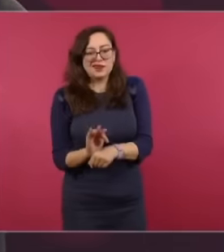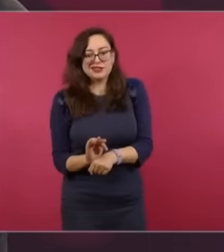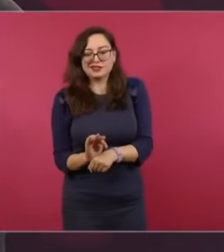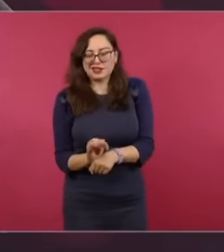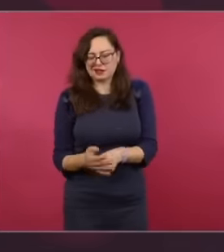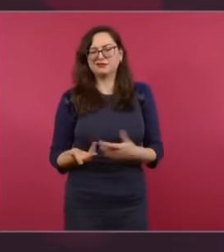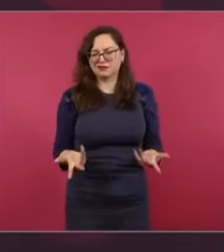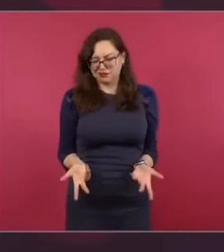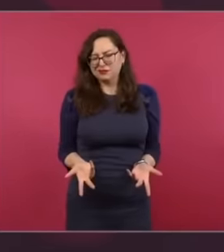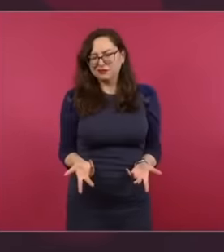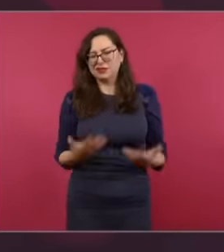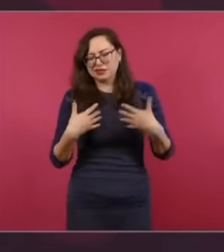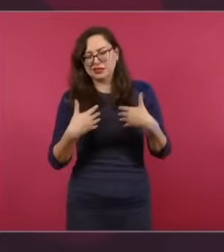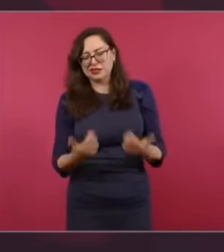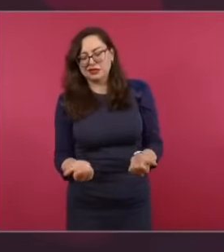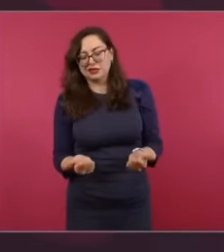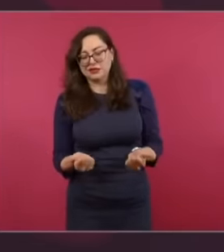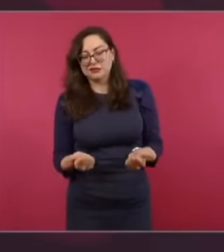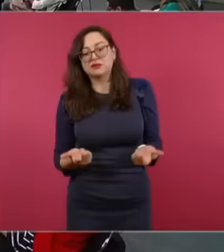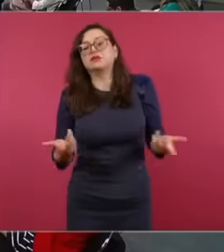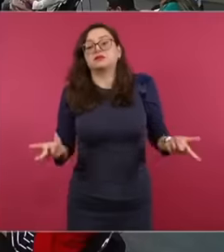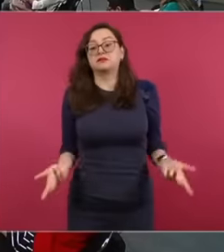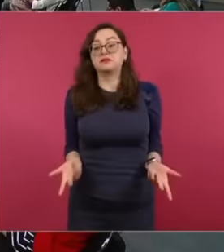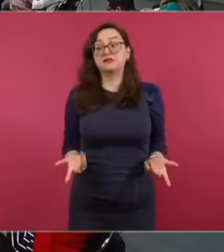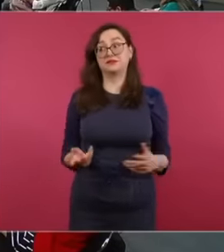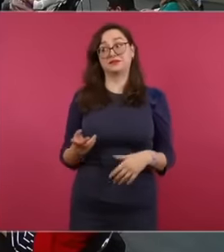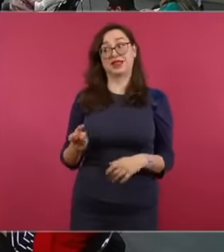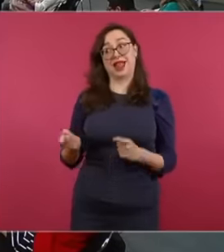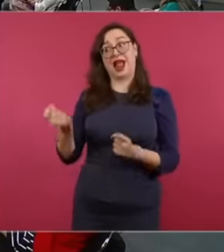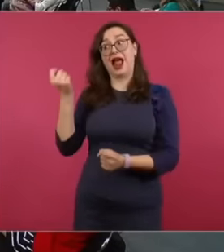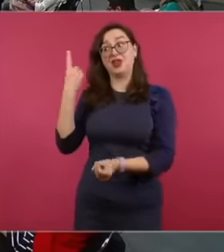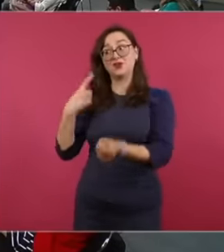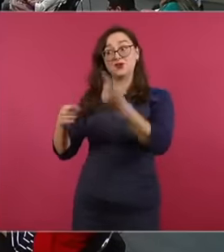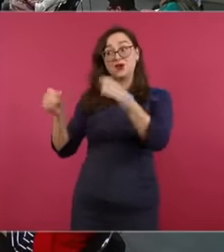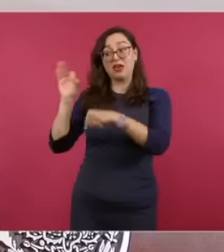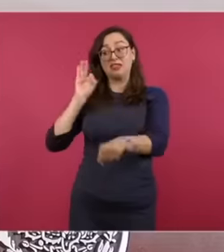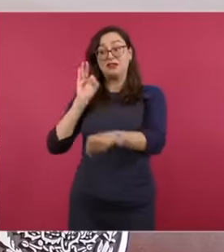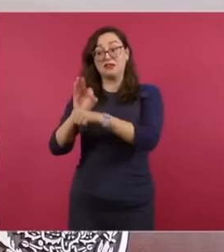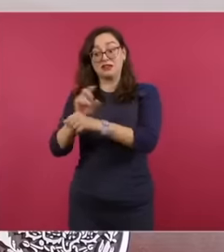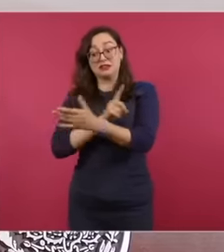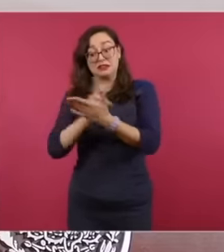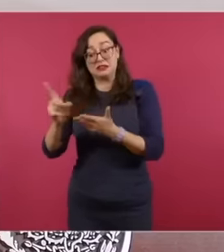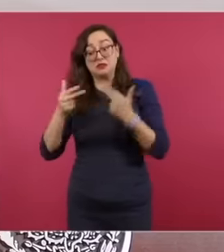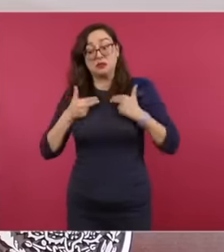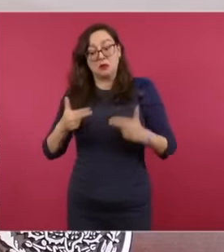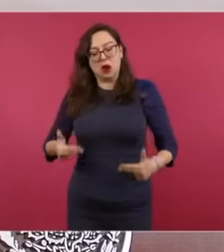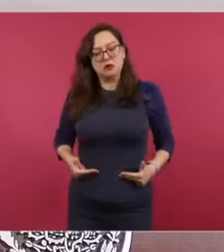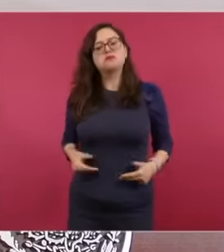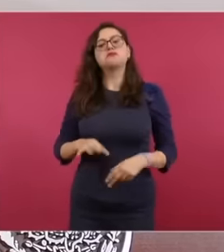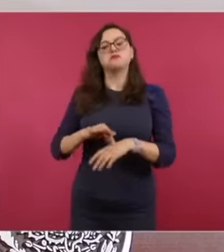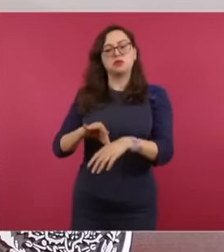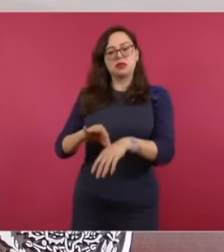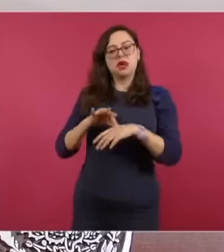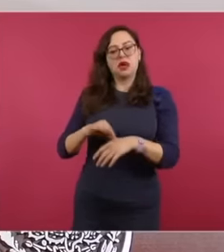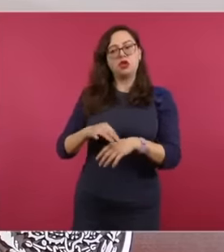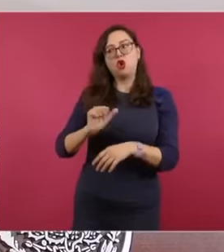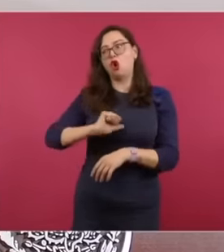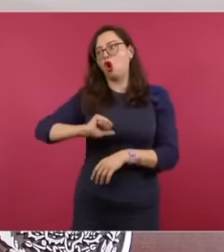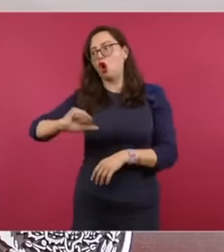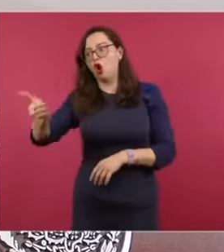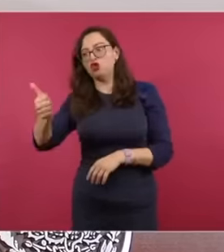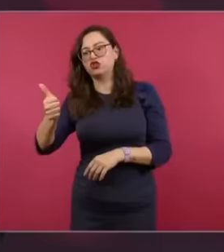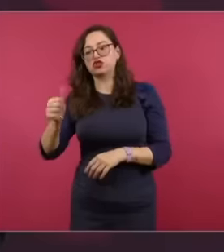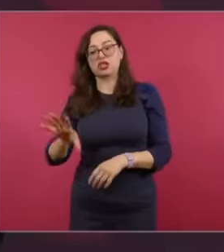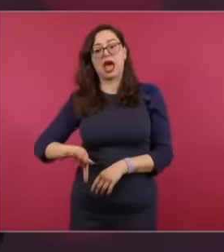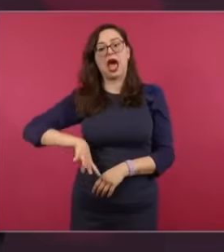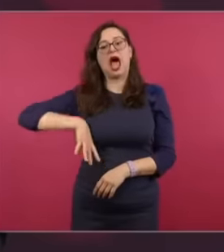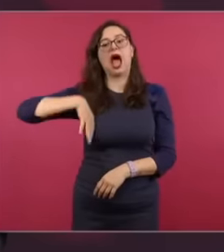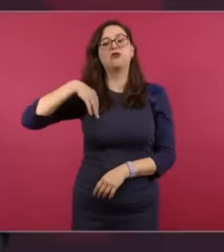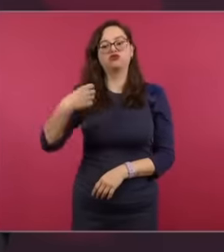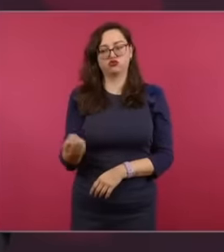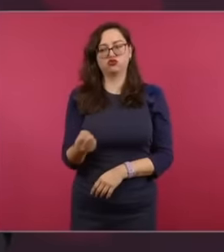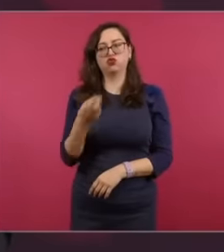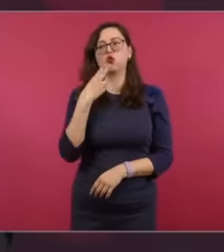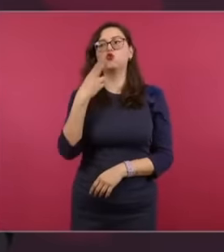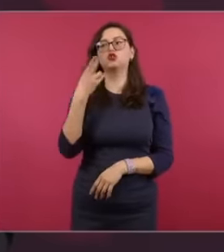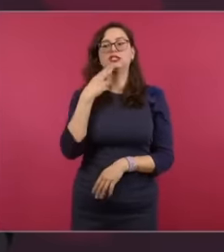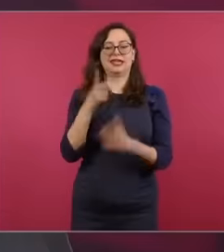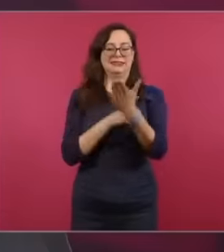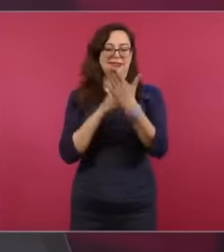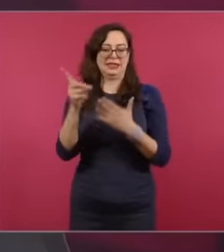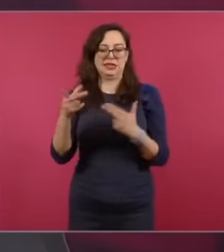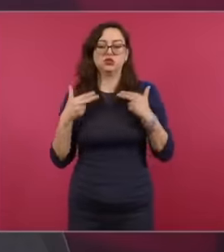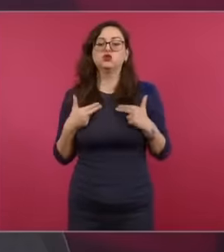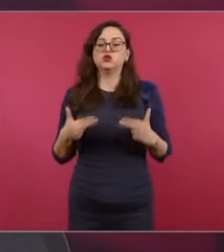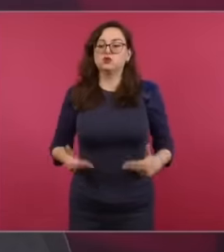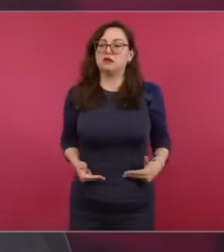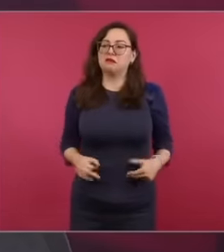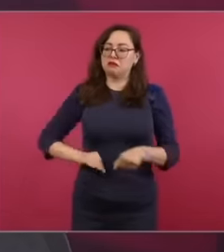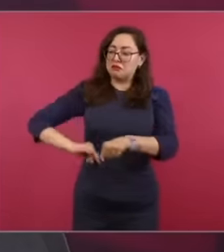By the way, some are Authentic and others prosper, they make a difference and they are not Authentic